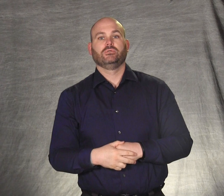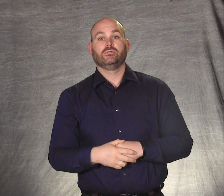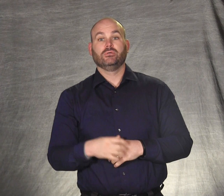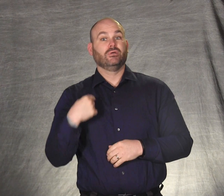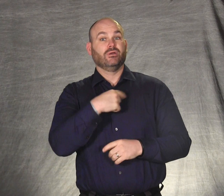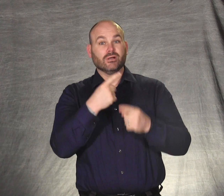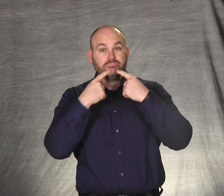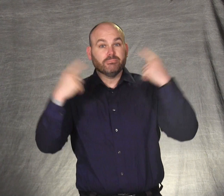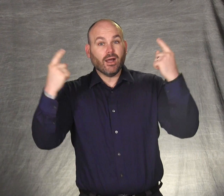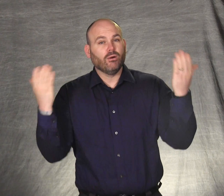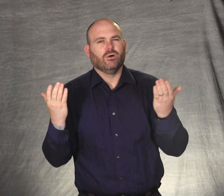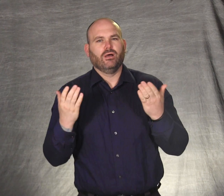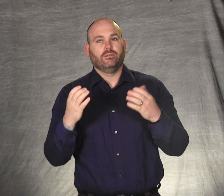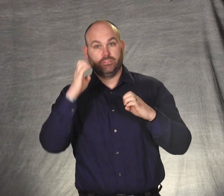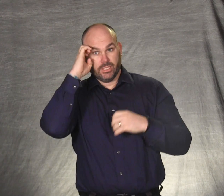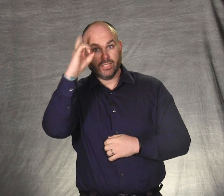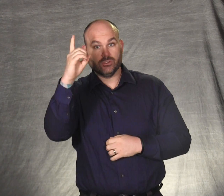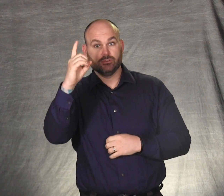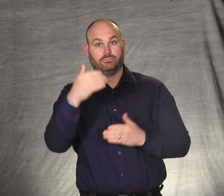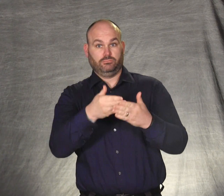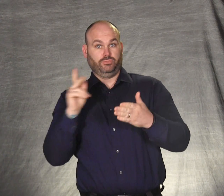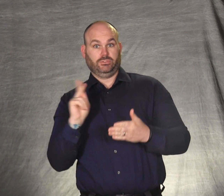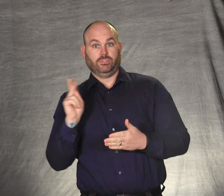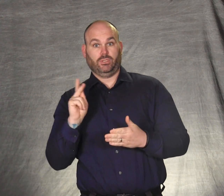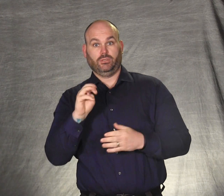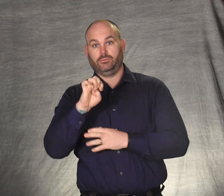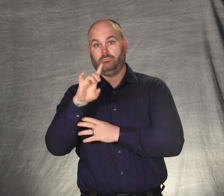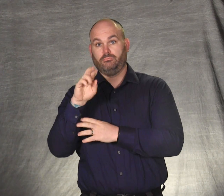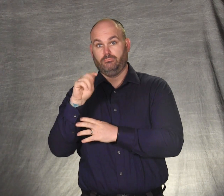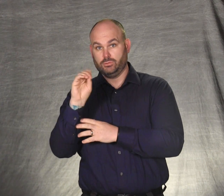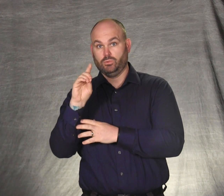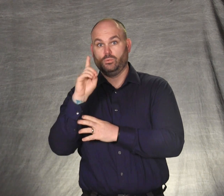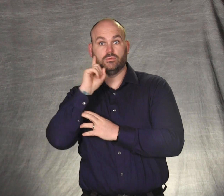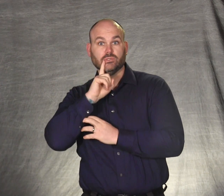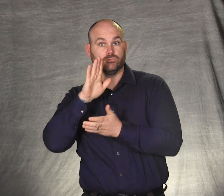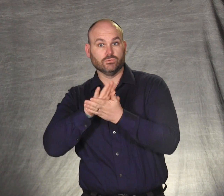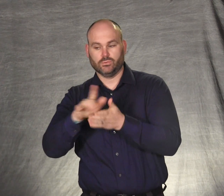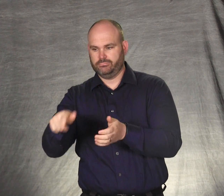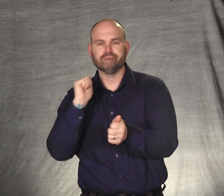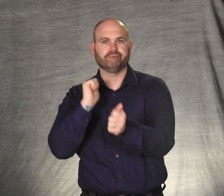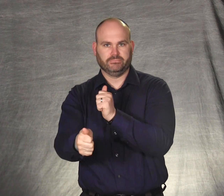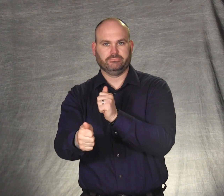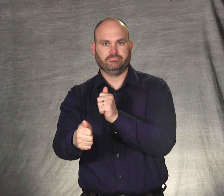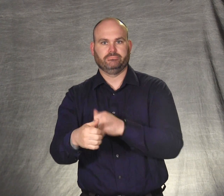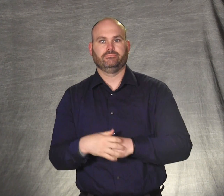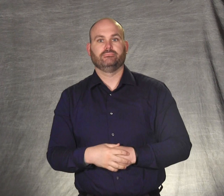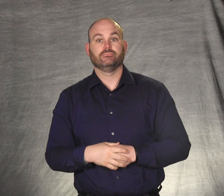Here’s what we accomplished together: Education: Pre-K at the Metro Deaf School: PASSED